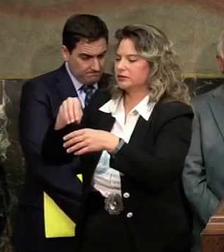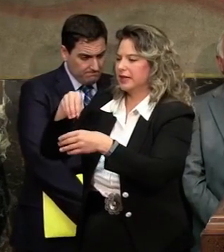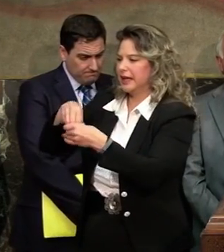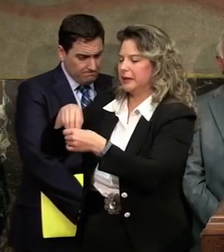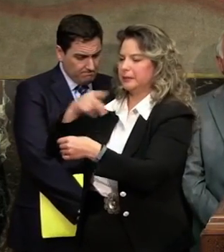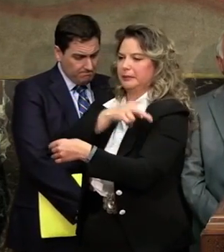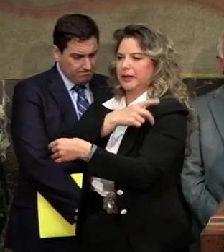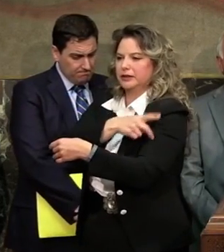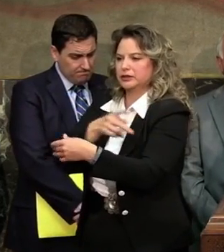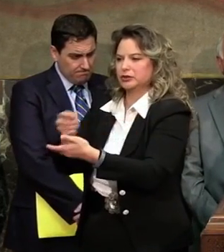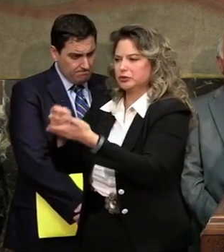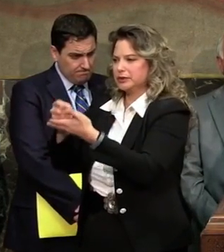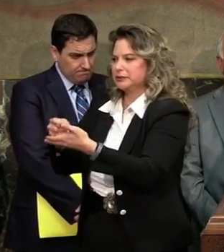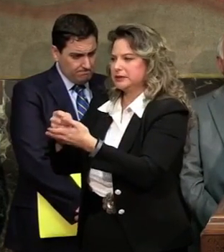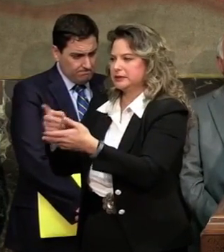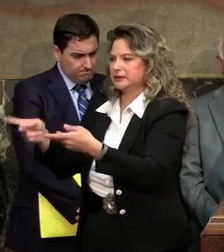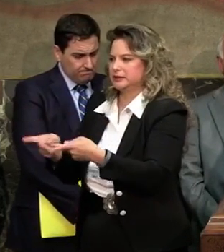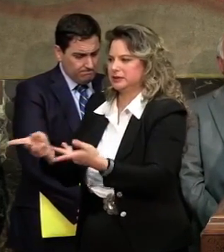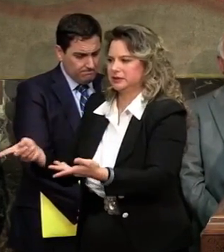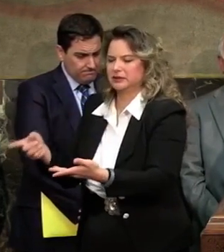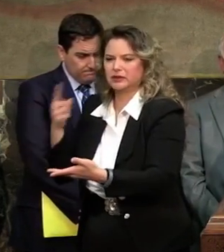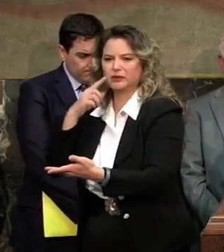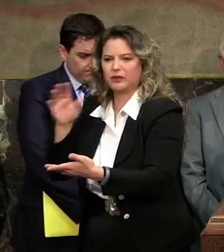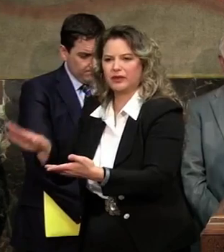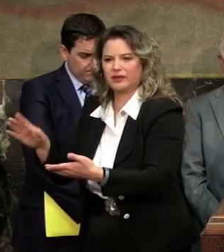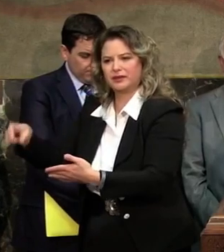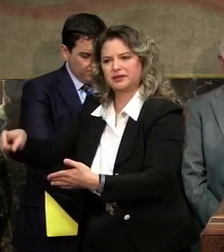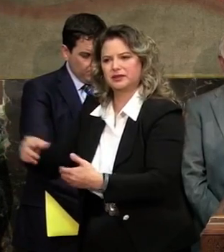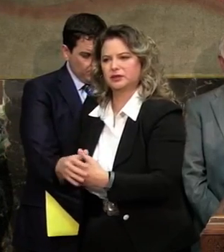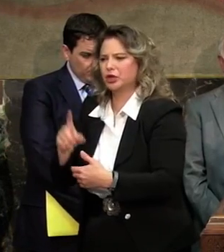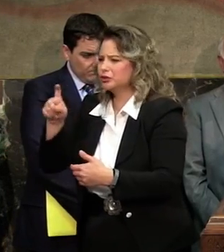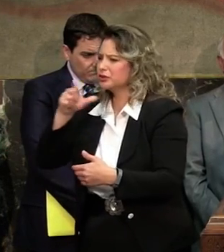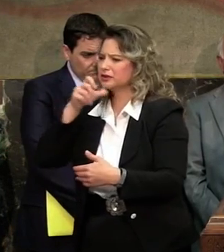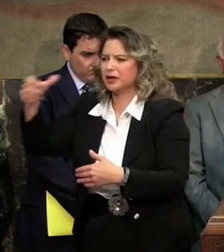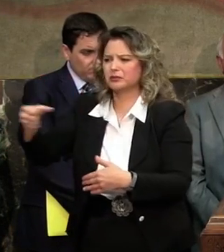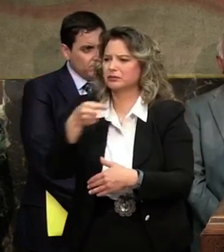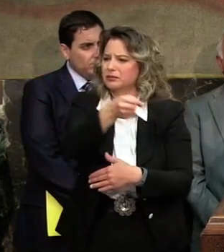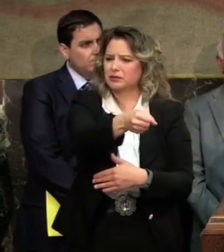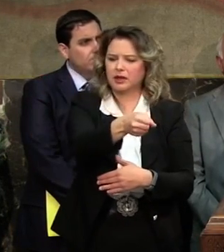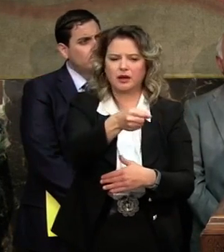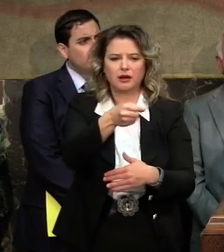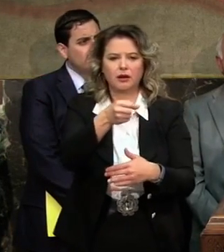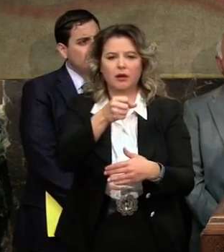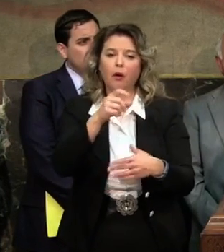needs we shouldn't incarcerate people just because they're poor or just